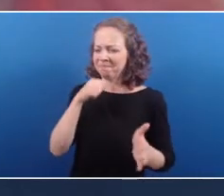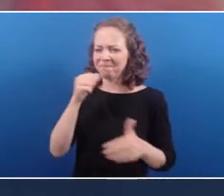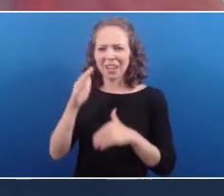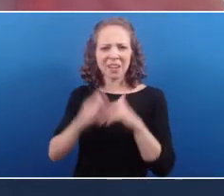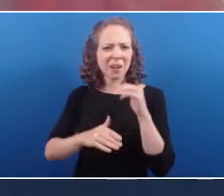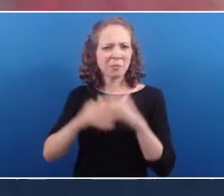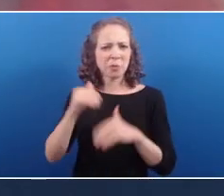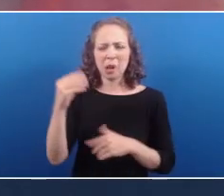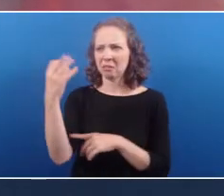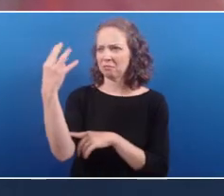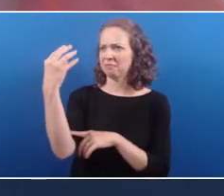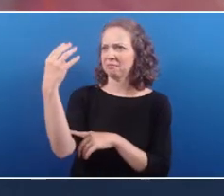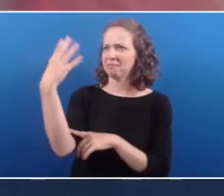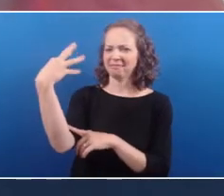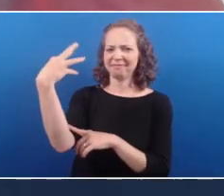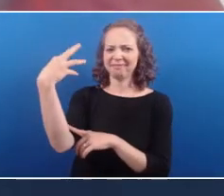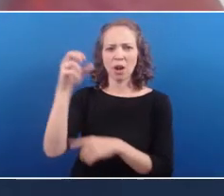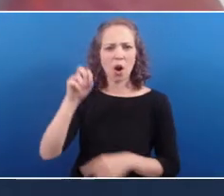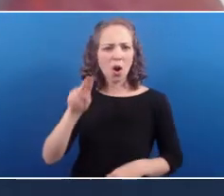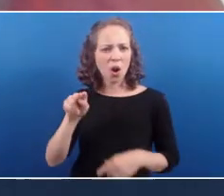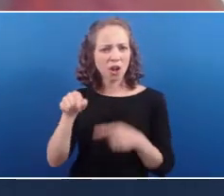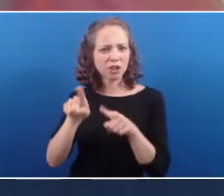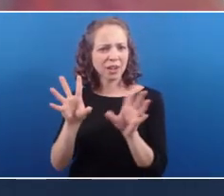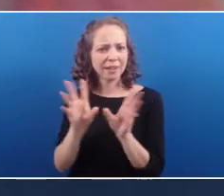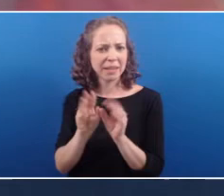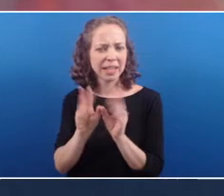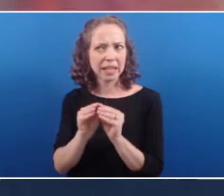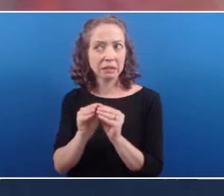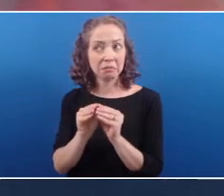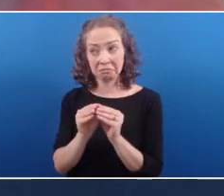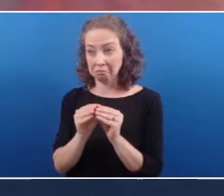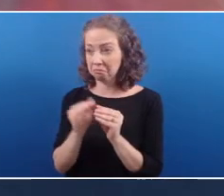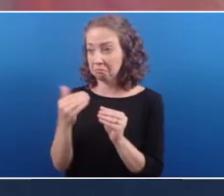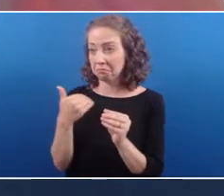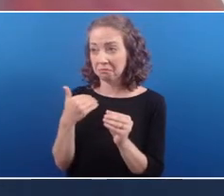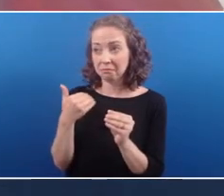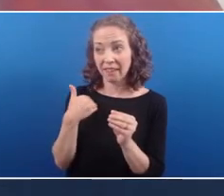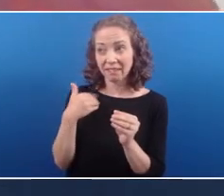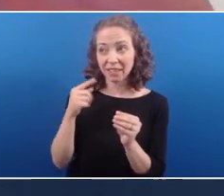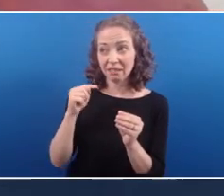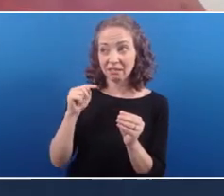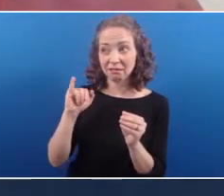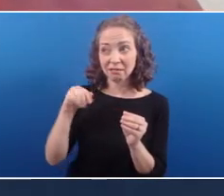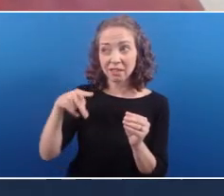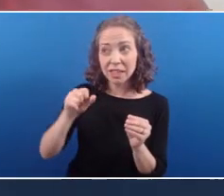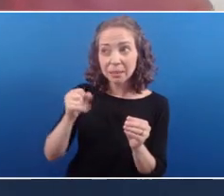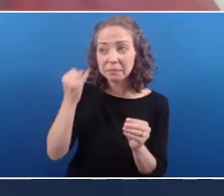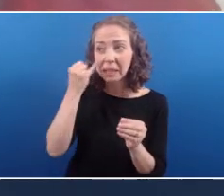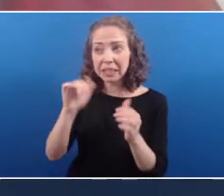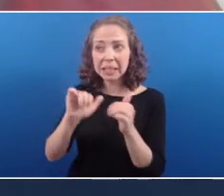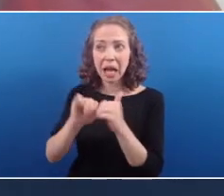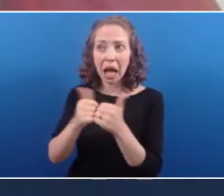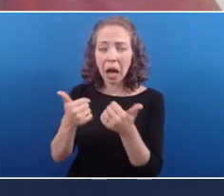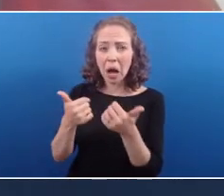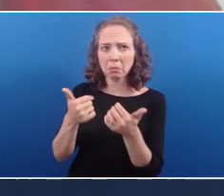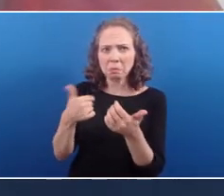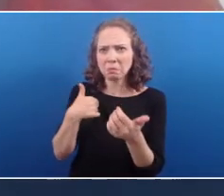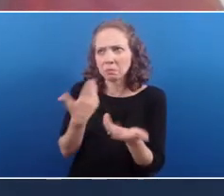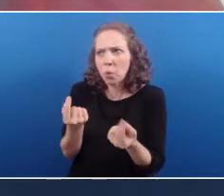in a meeting and I am wondering if you have tips for kind of how maybe I could work around that. Are there other ways to connect with folks?